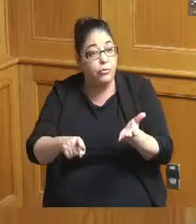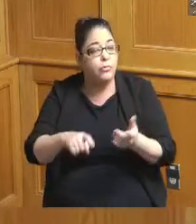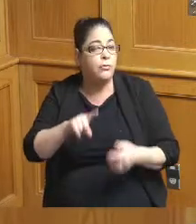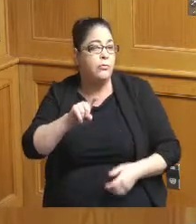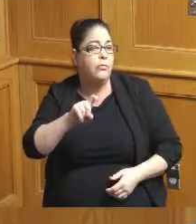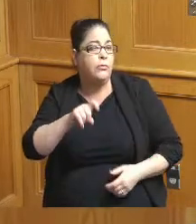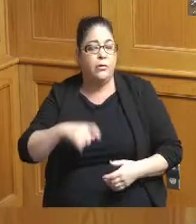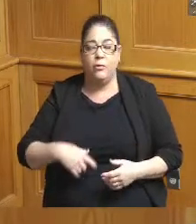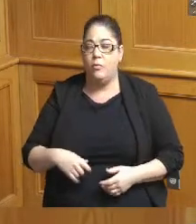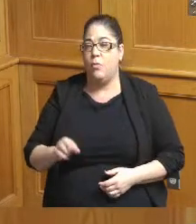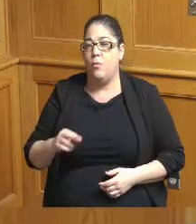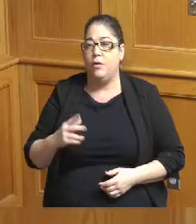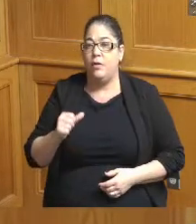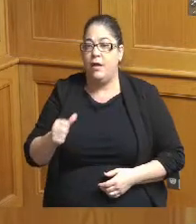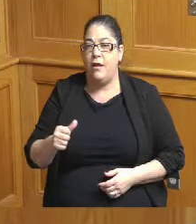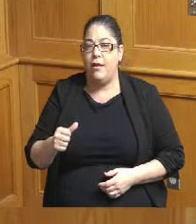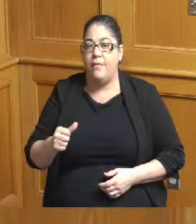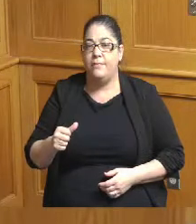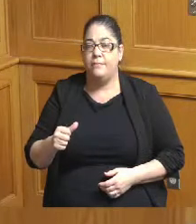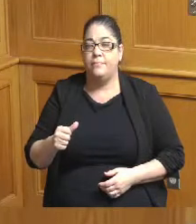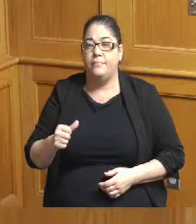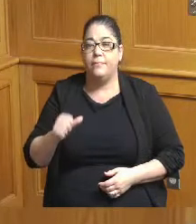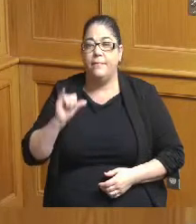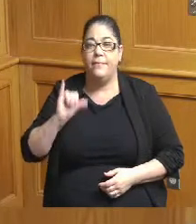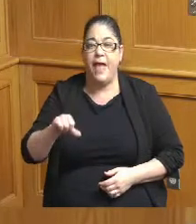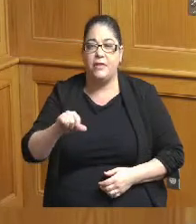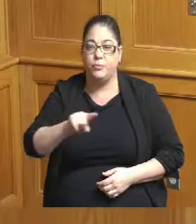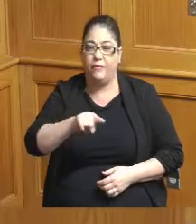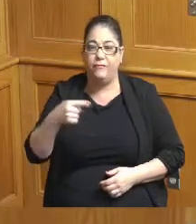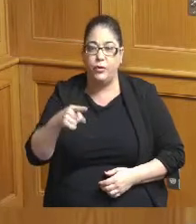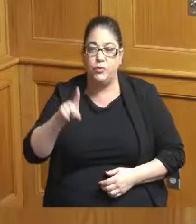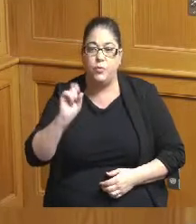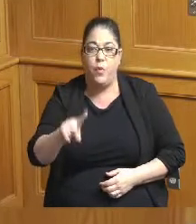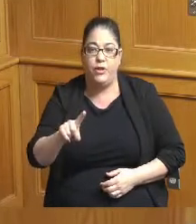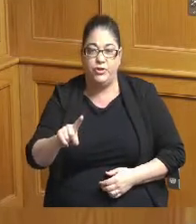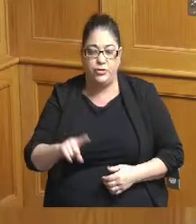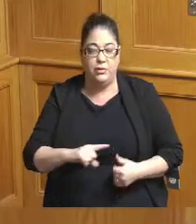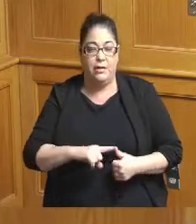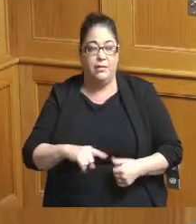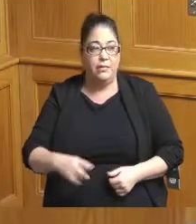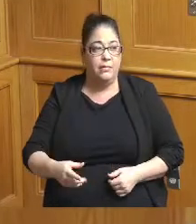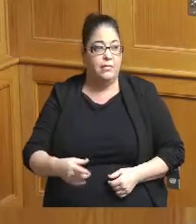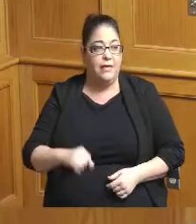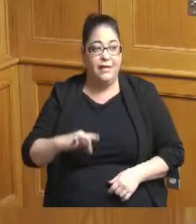say that that should be the number one question when we go in and if they say we cannot do both